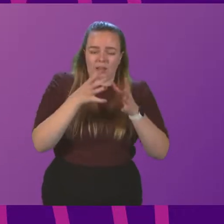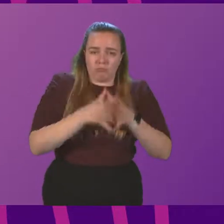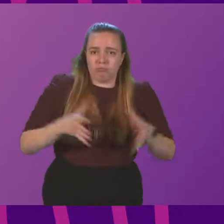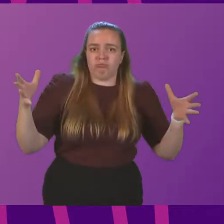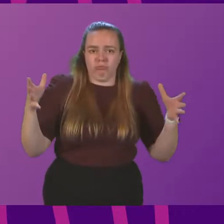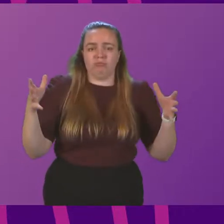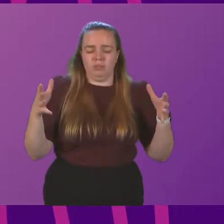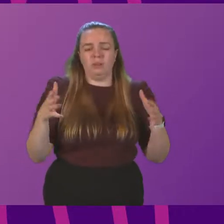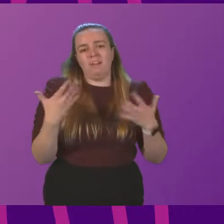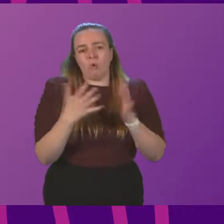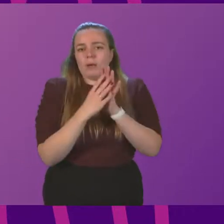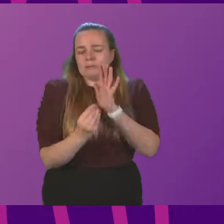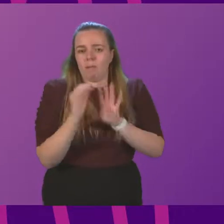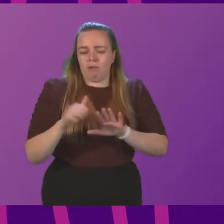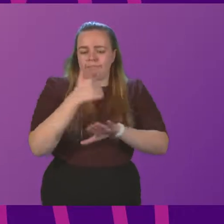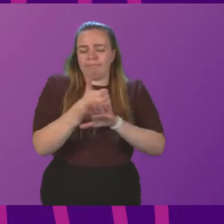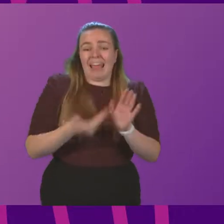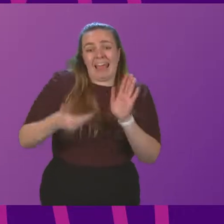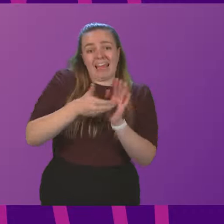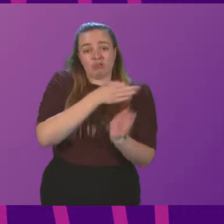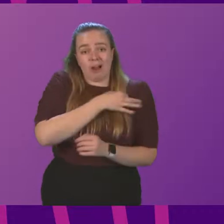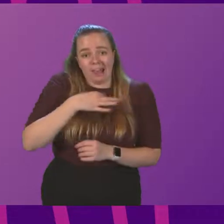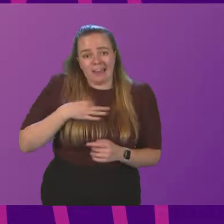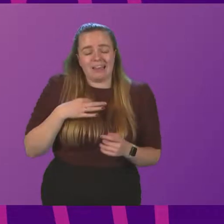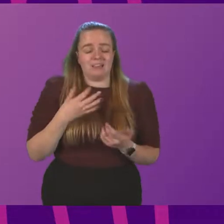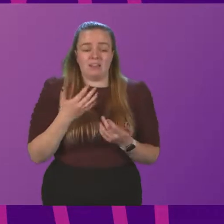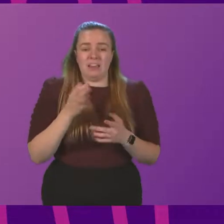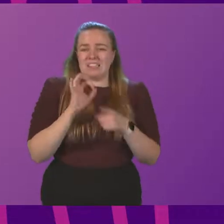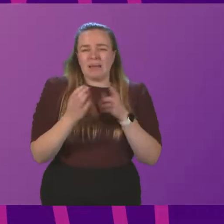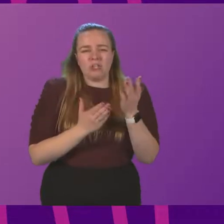for example by establishing additional clinics, particularly at evenings and